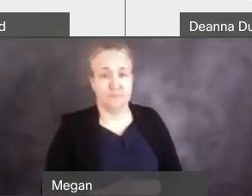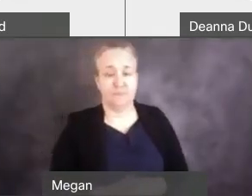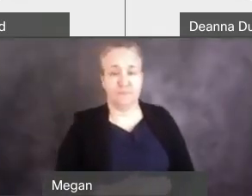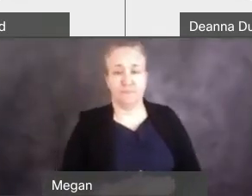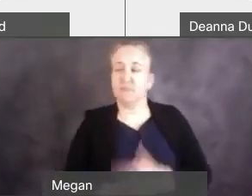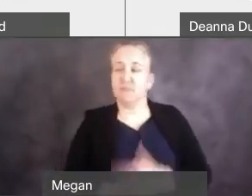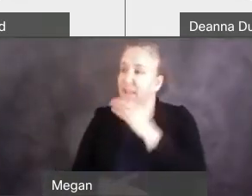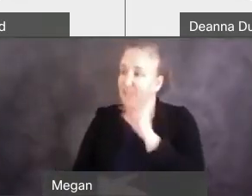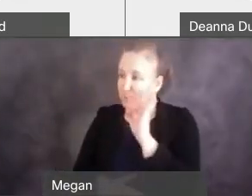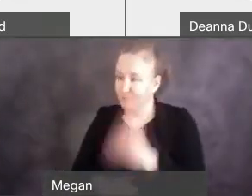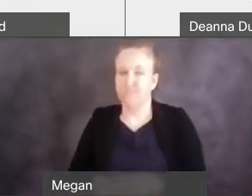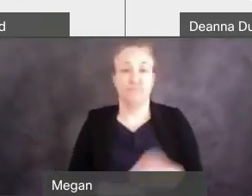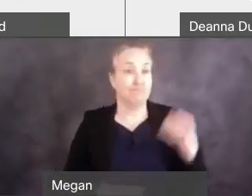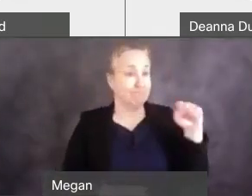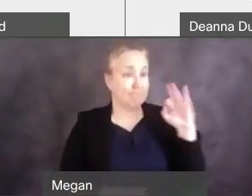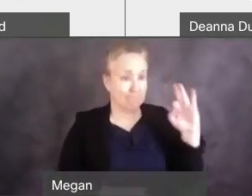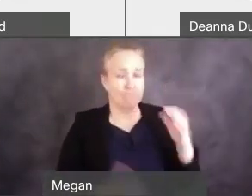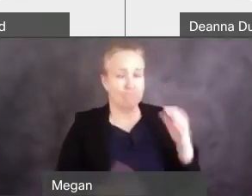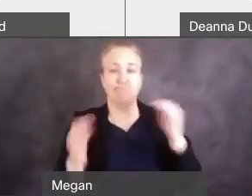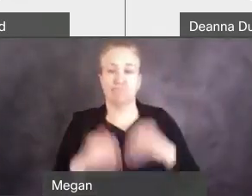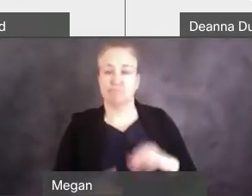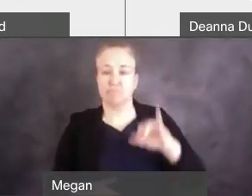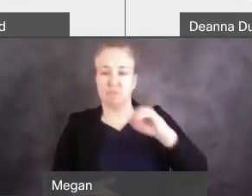[Staff] Next, we'll go to Jeff Cole from FOX 29.